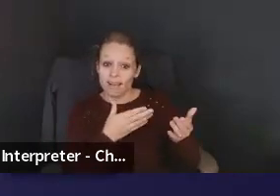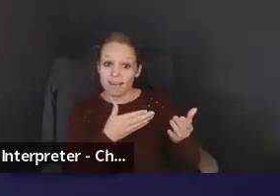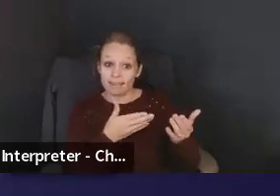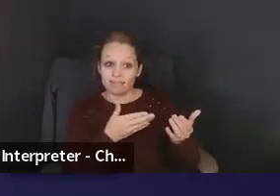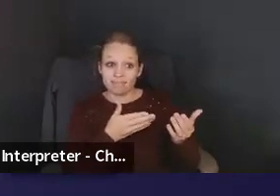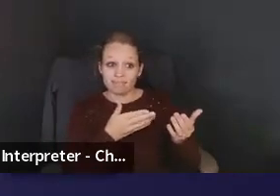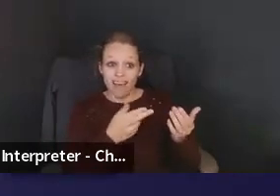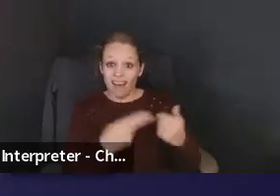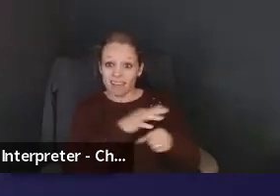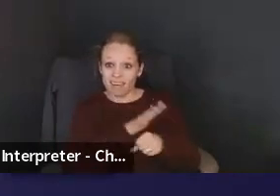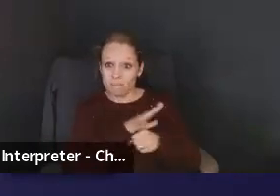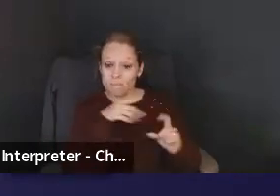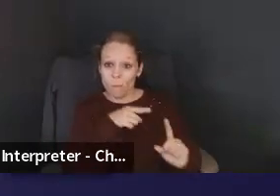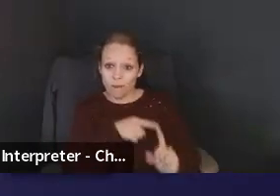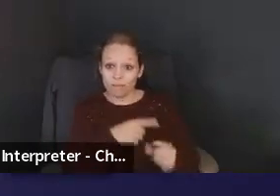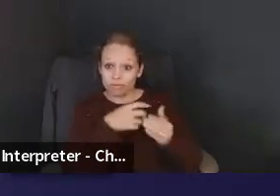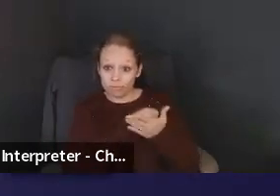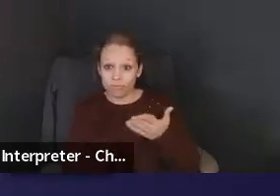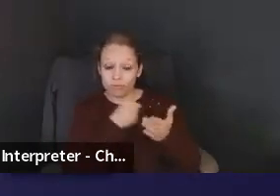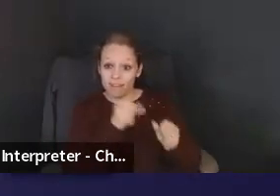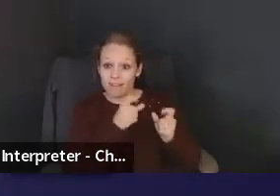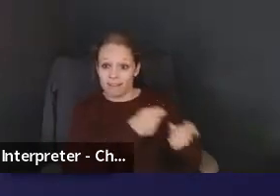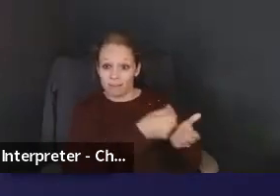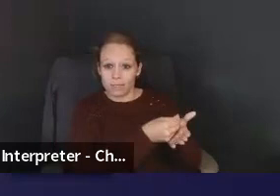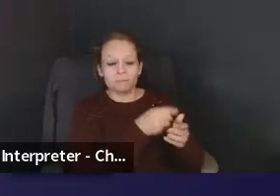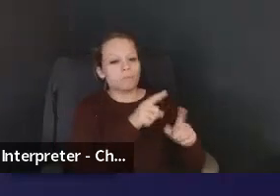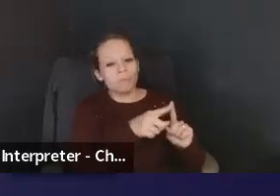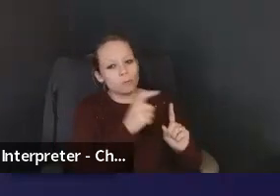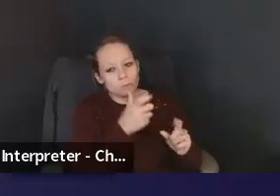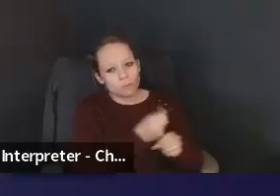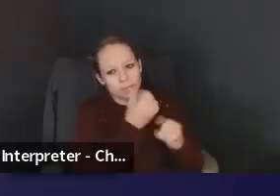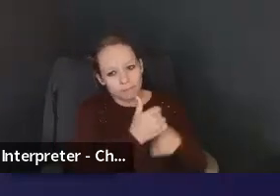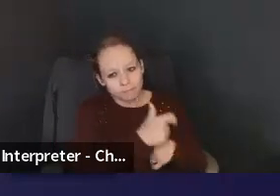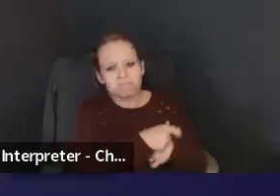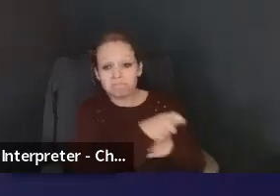And you can make changes and you can do those kinds of things as well. But, we've had a growing